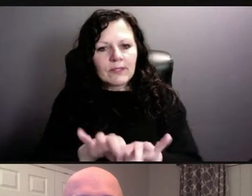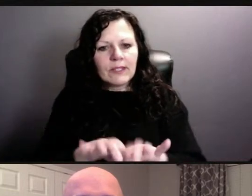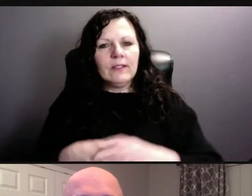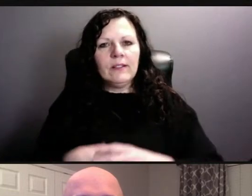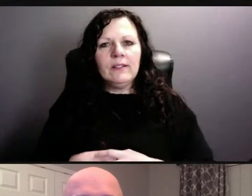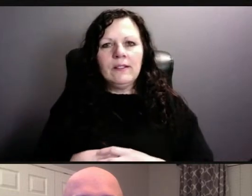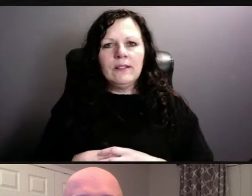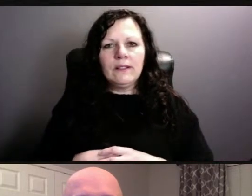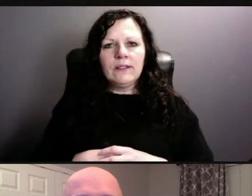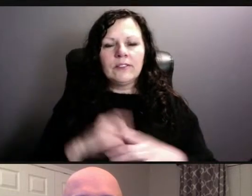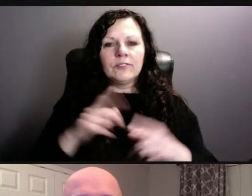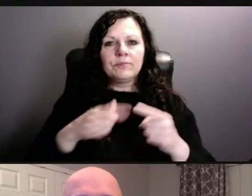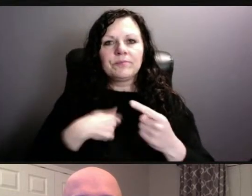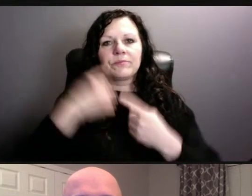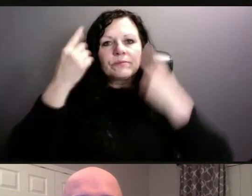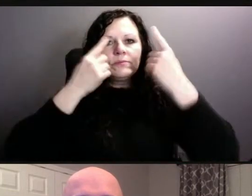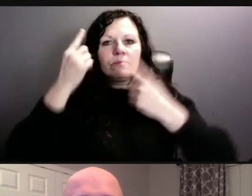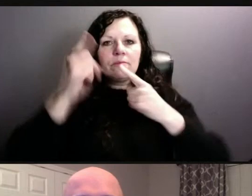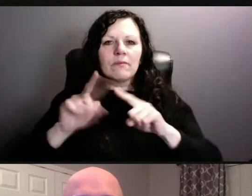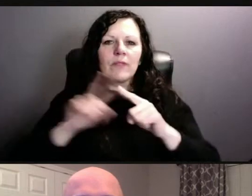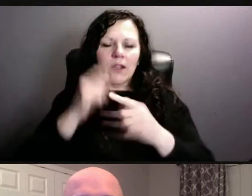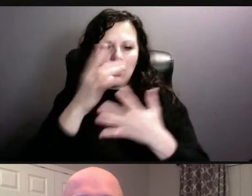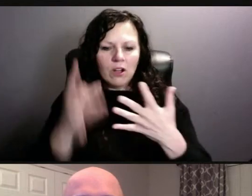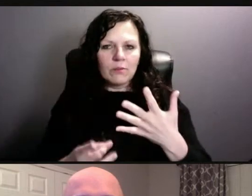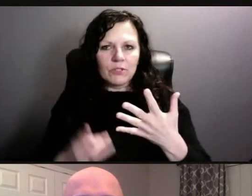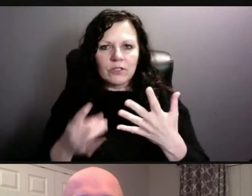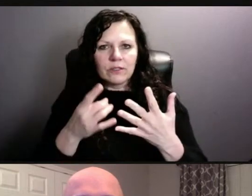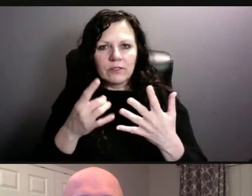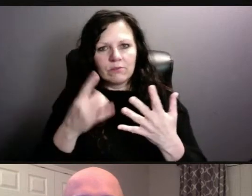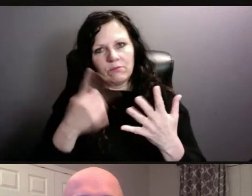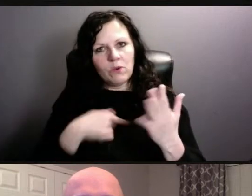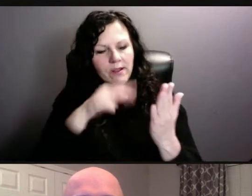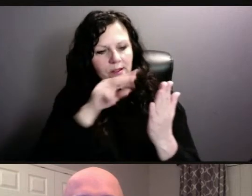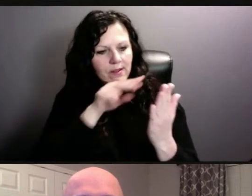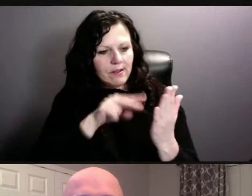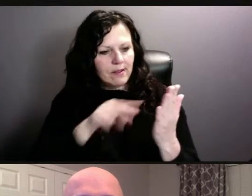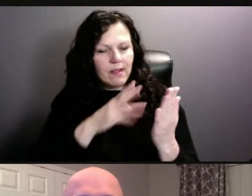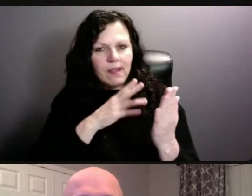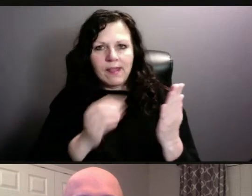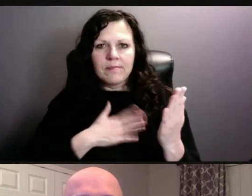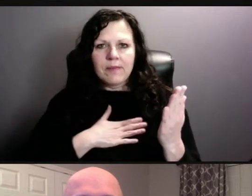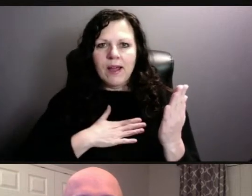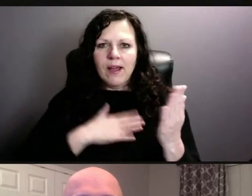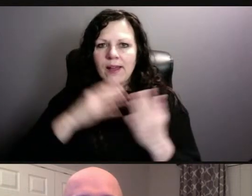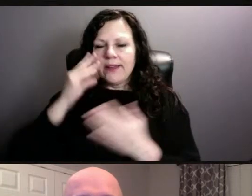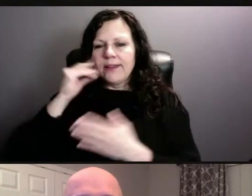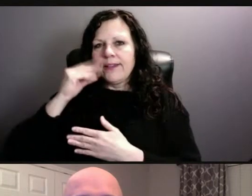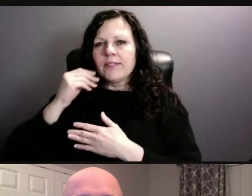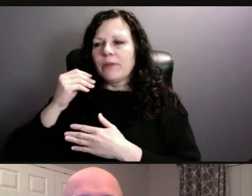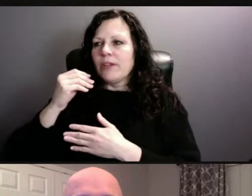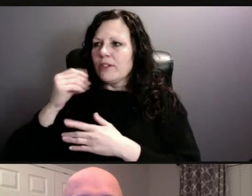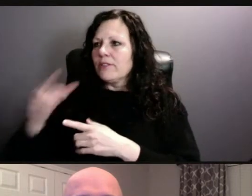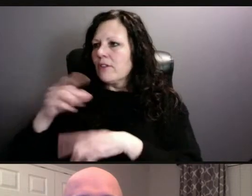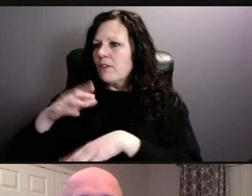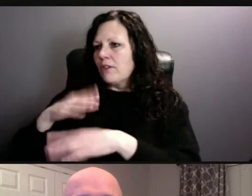THE CONVERSATION ON SOMETHING